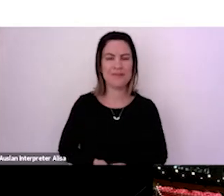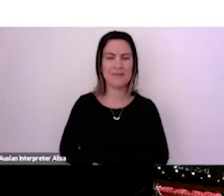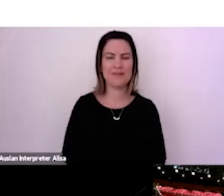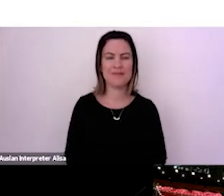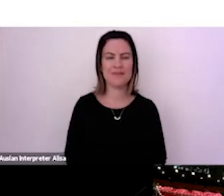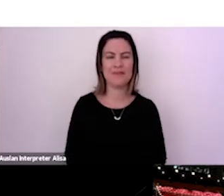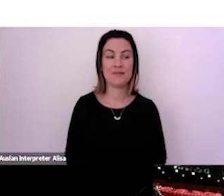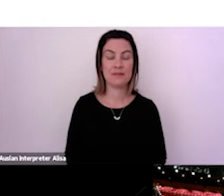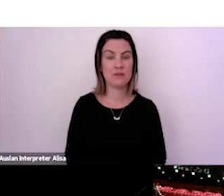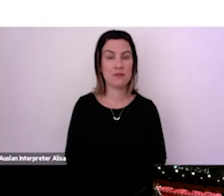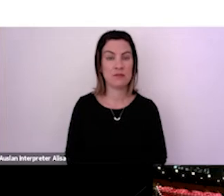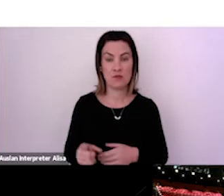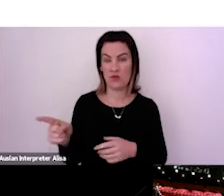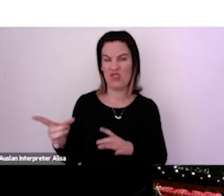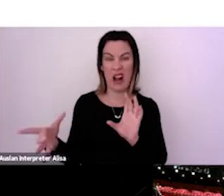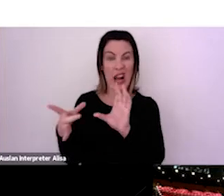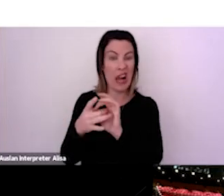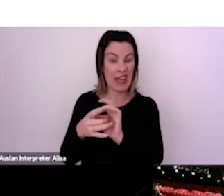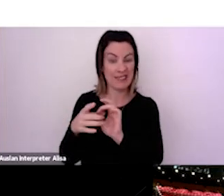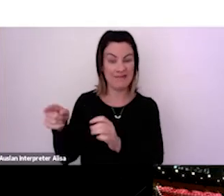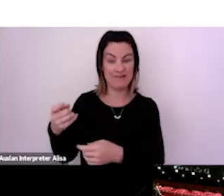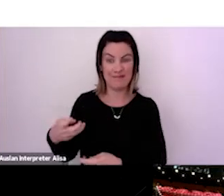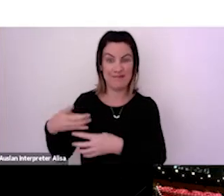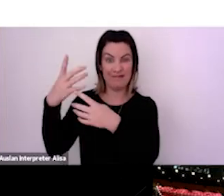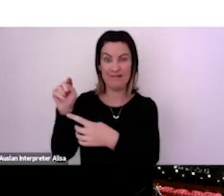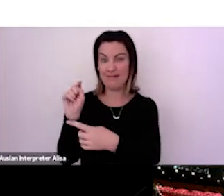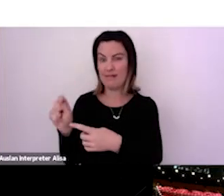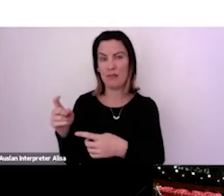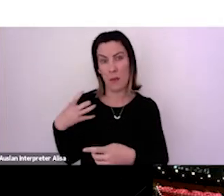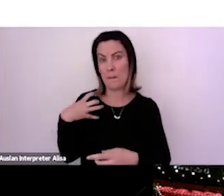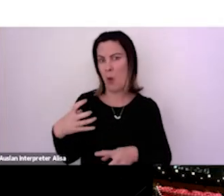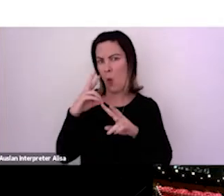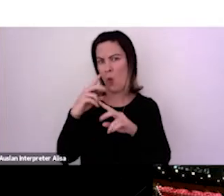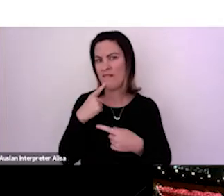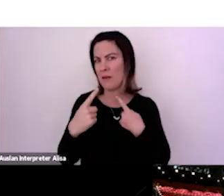Let us know, Bianca will pop some links through to further reading throughout the conversation.